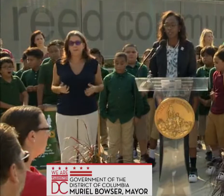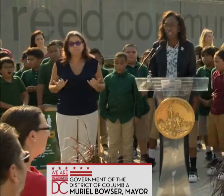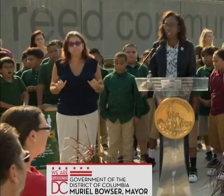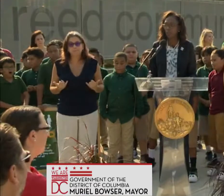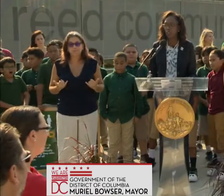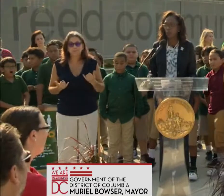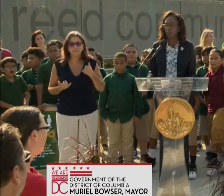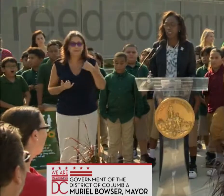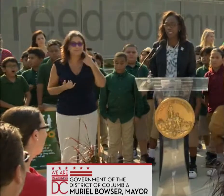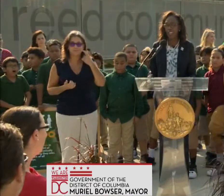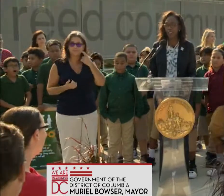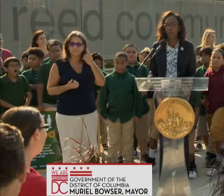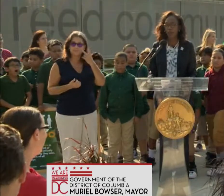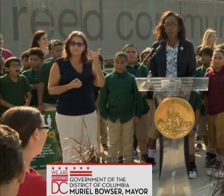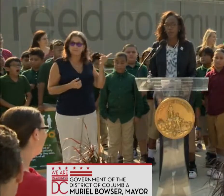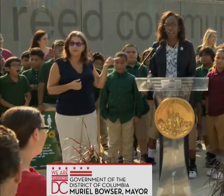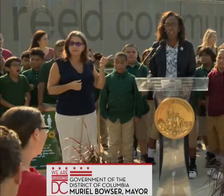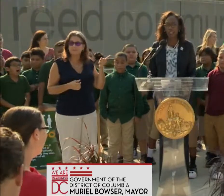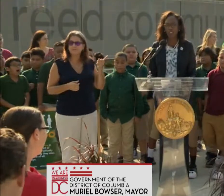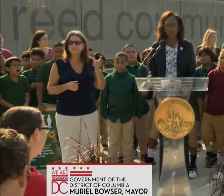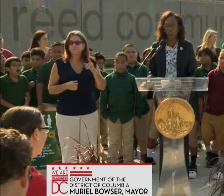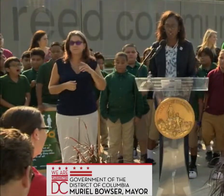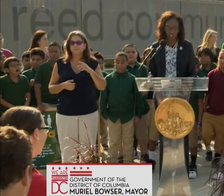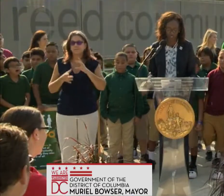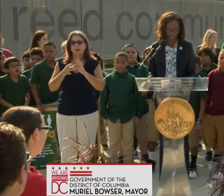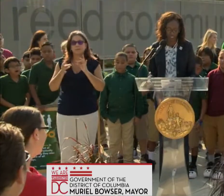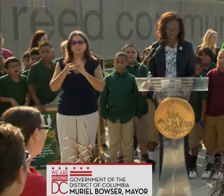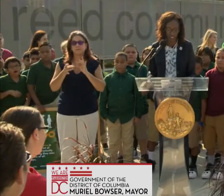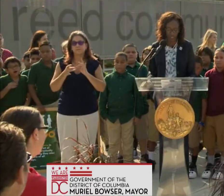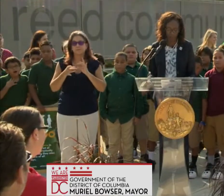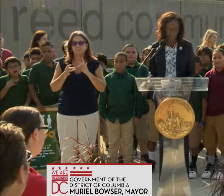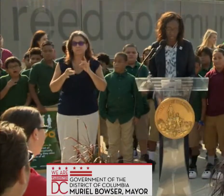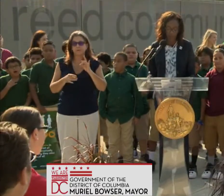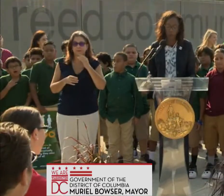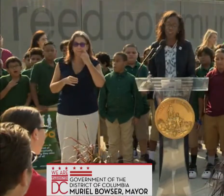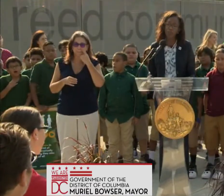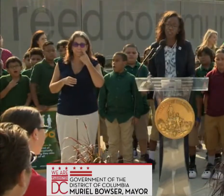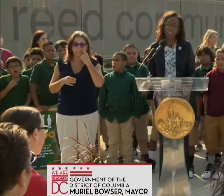those elements were put together by a strong construction team we're committed